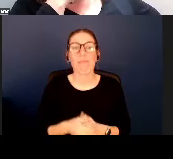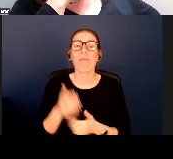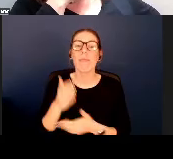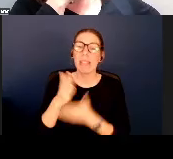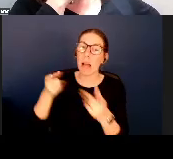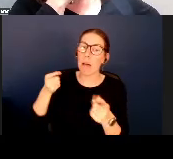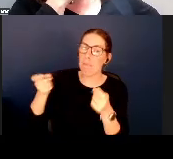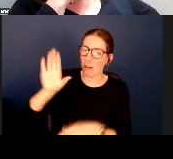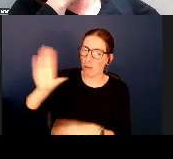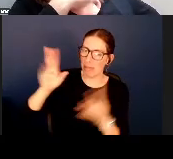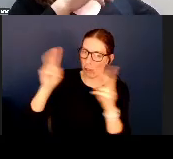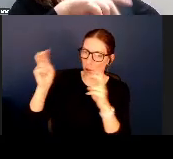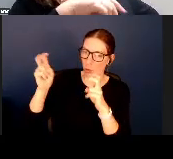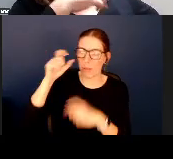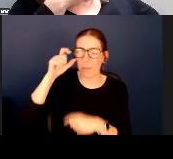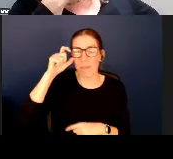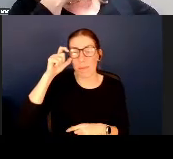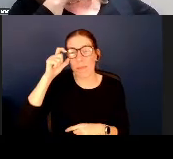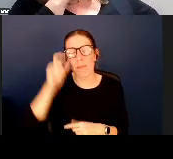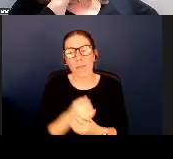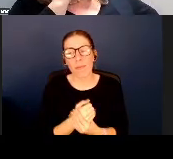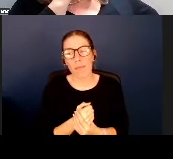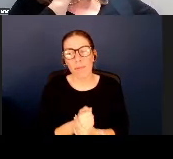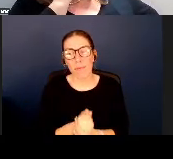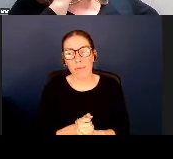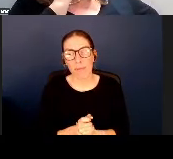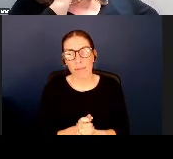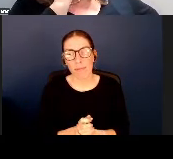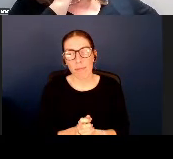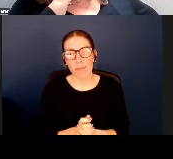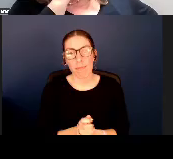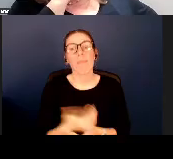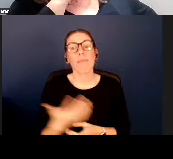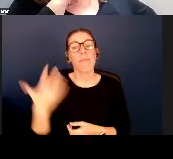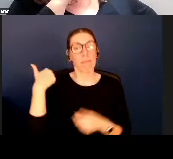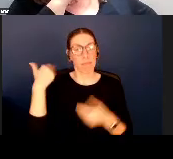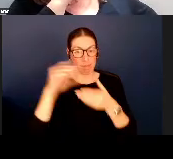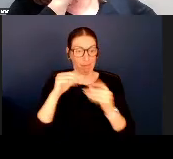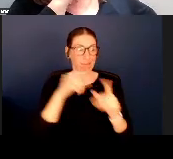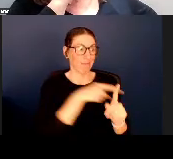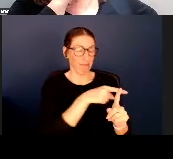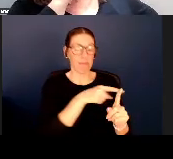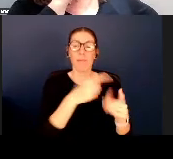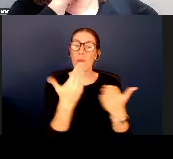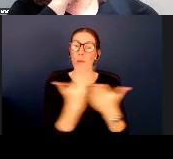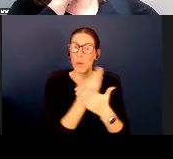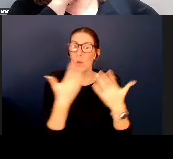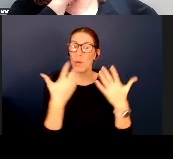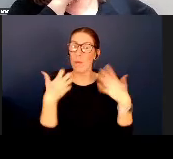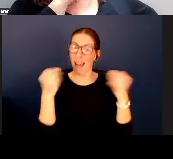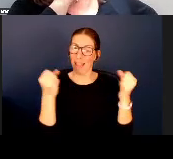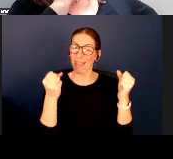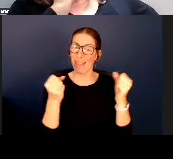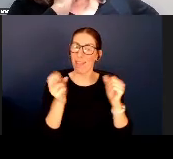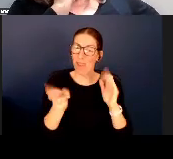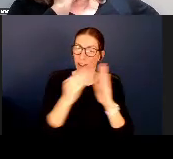So as I said, they started a new electronic health record system in November of 2023.